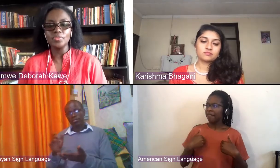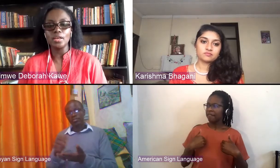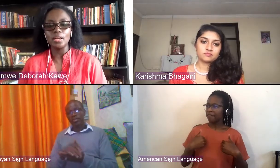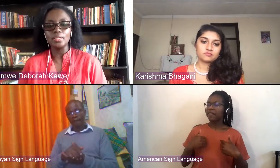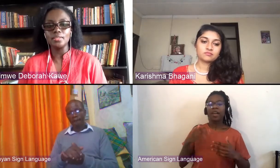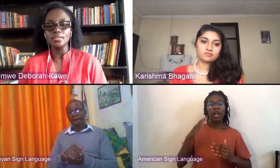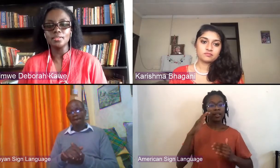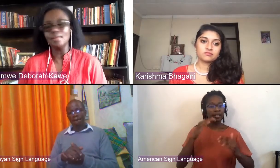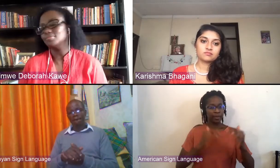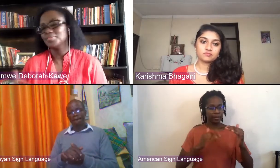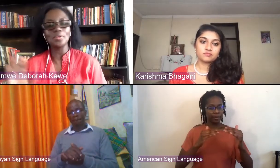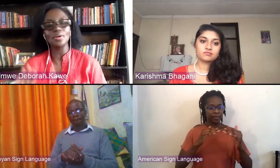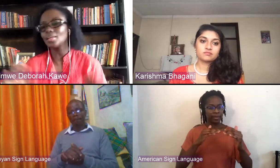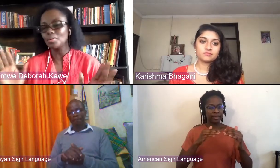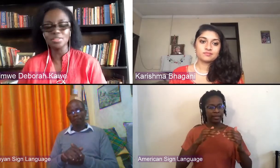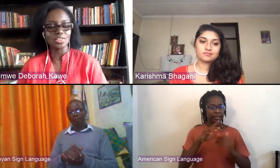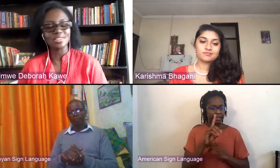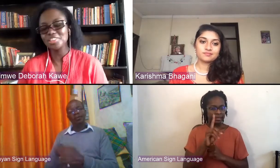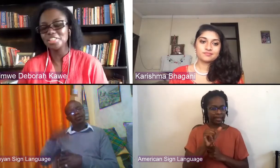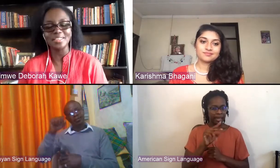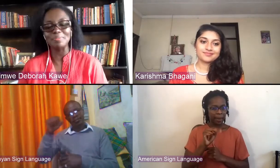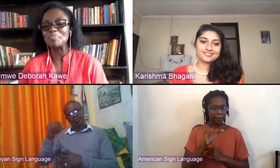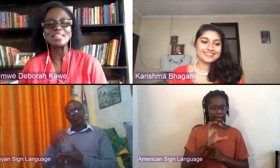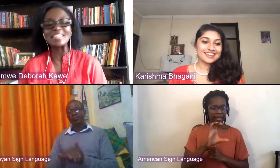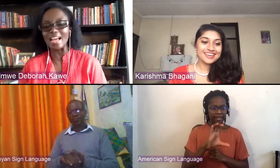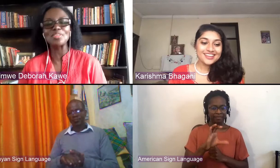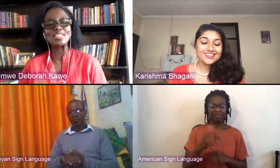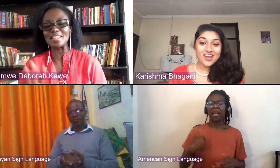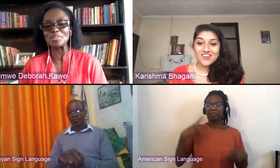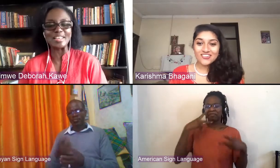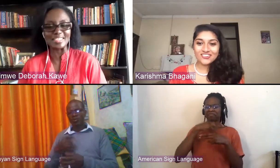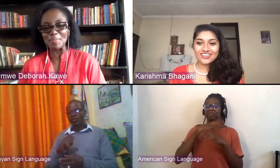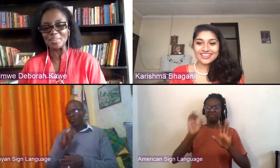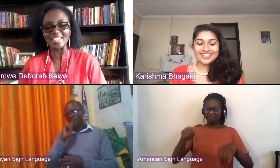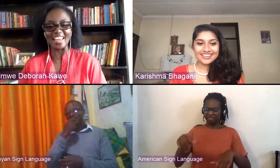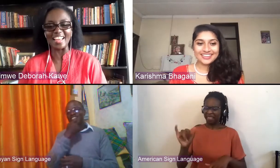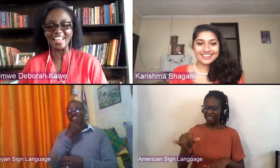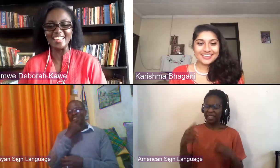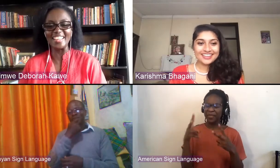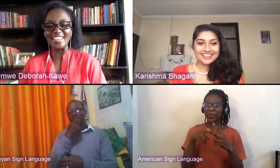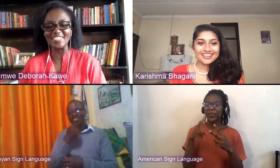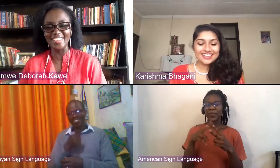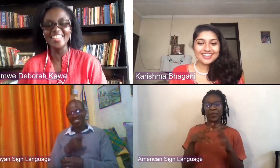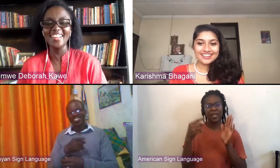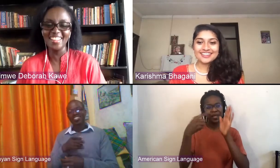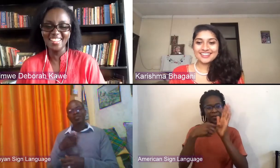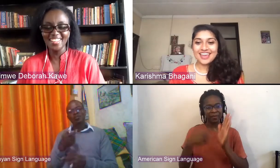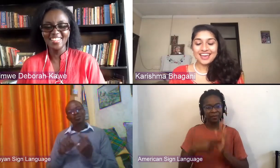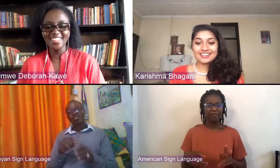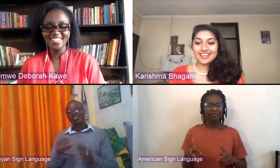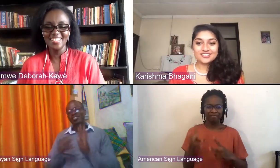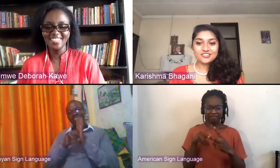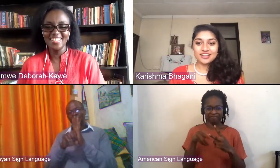And yeah. So I will just shut up, but yeah those are the two examples that I can give . Yeah, that's great.